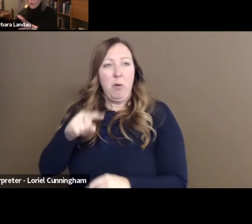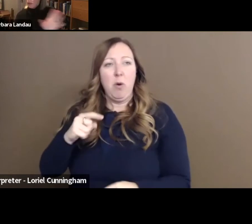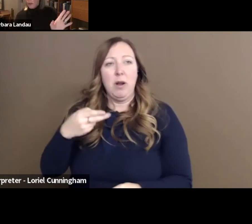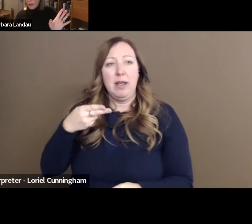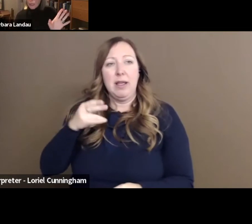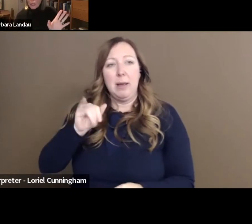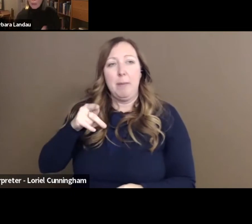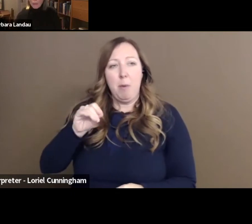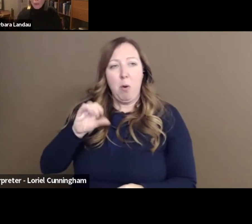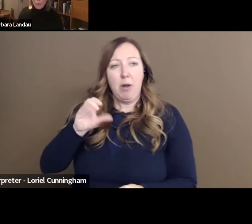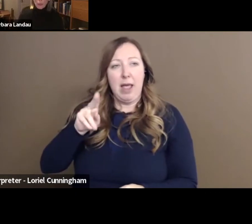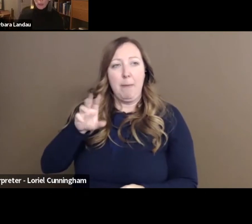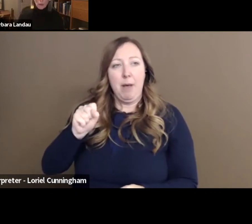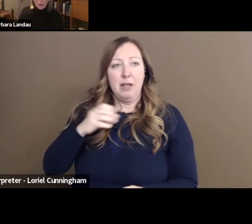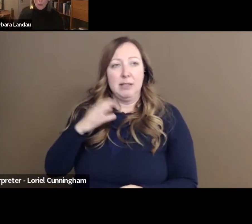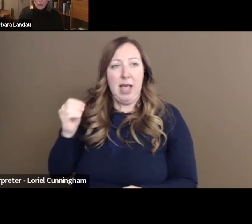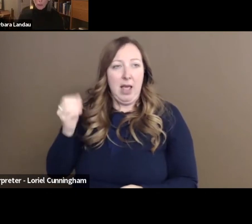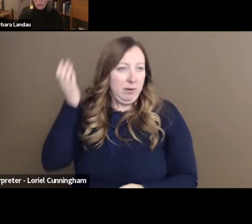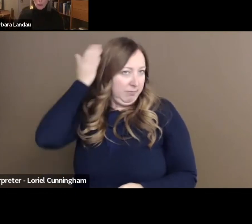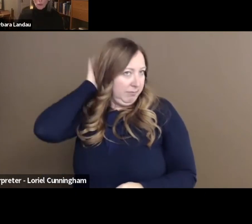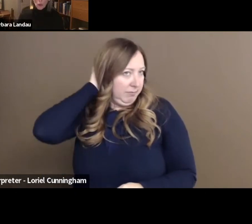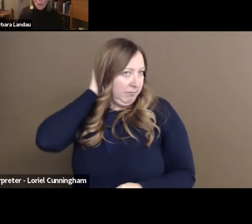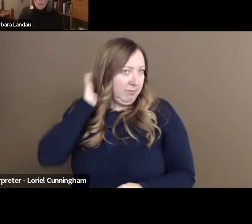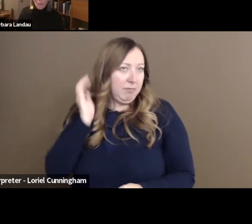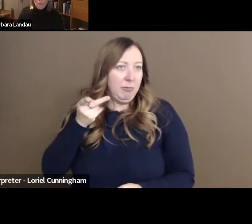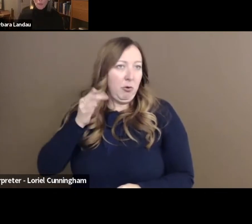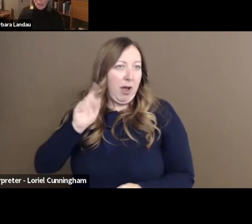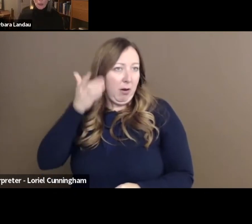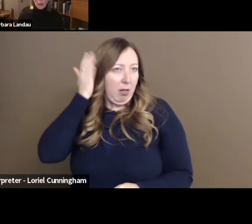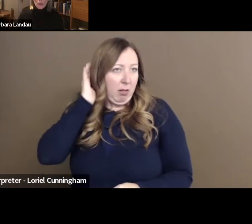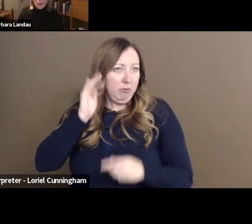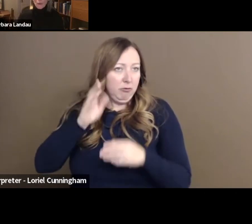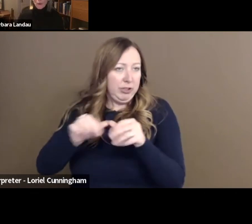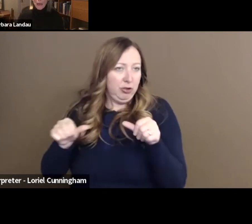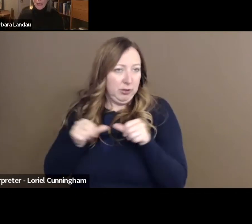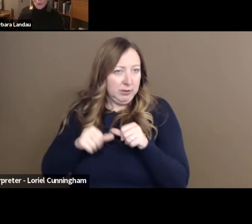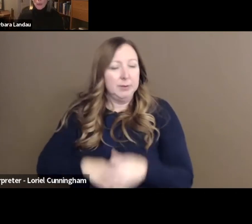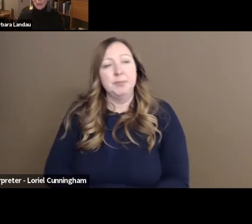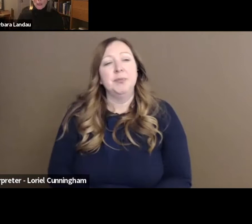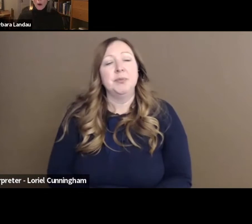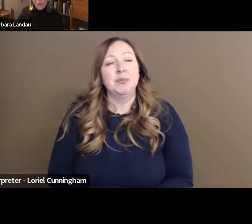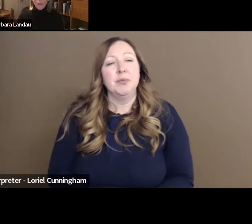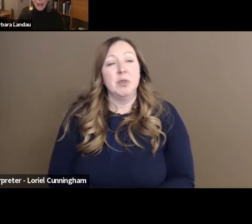there are 19 people with will in with william syndrome here there are two